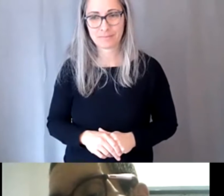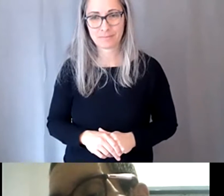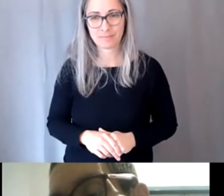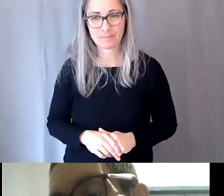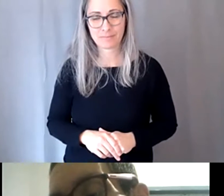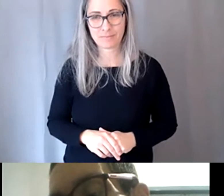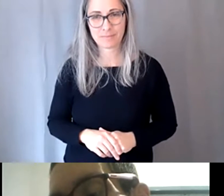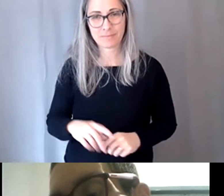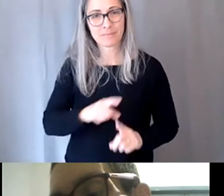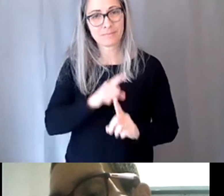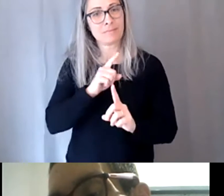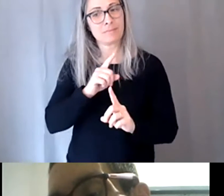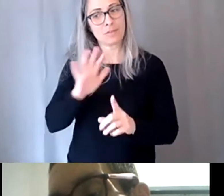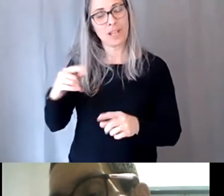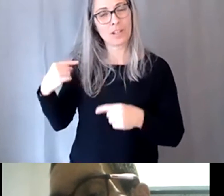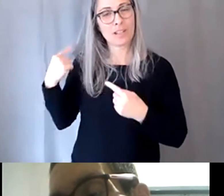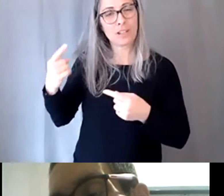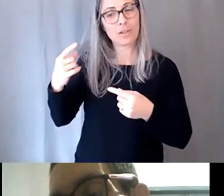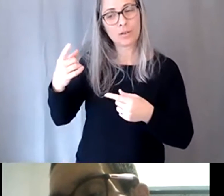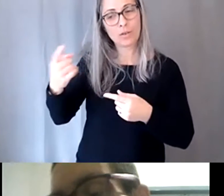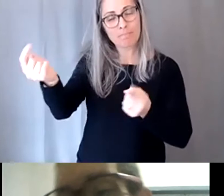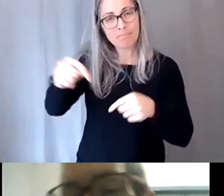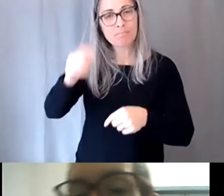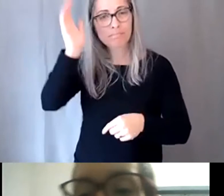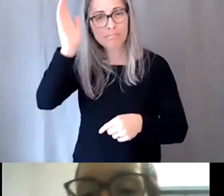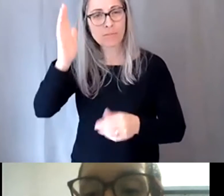spoken with and for us so again thank you so much